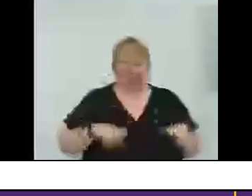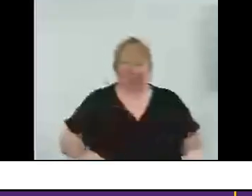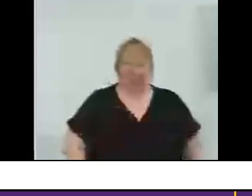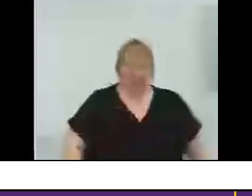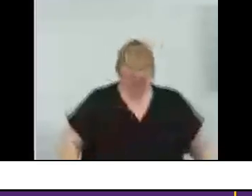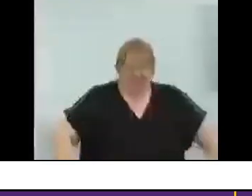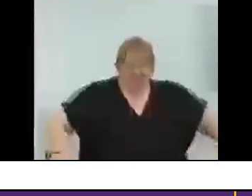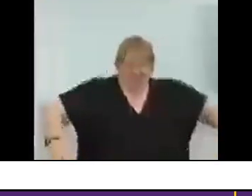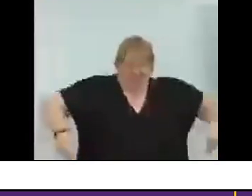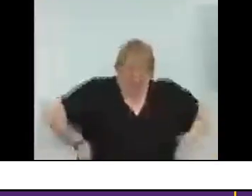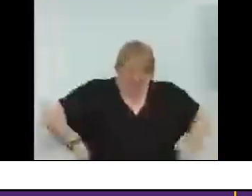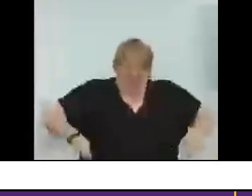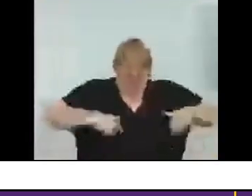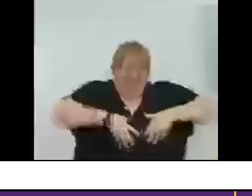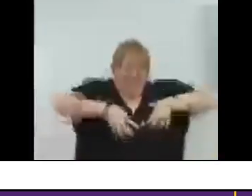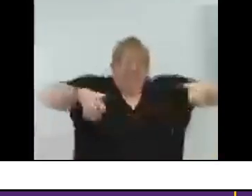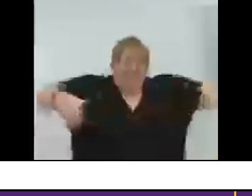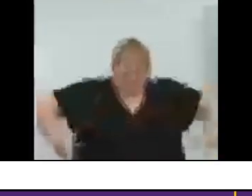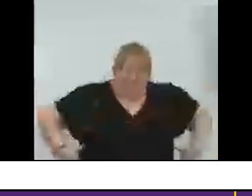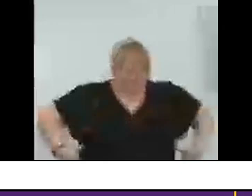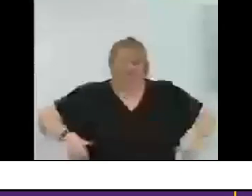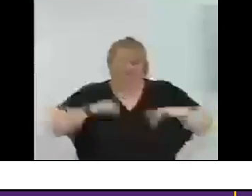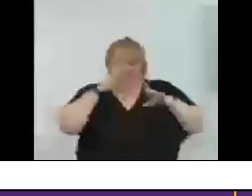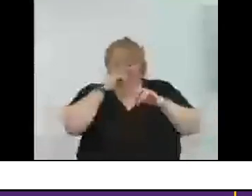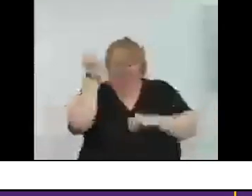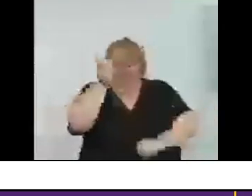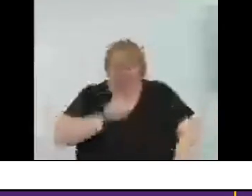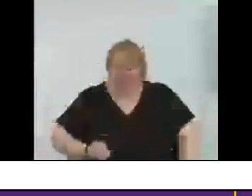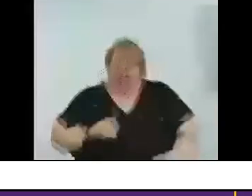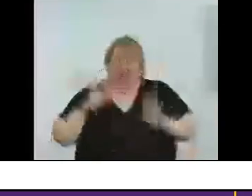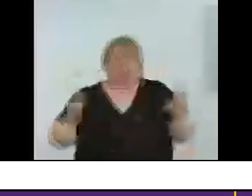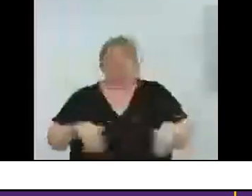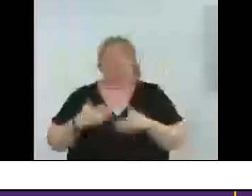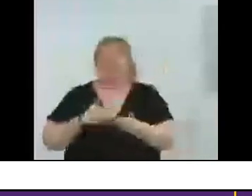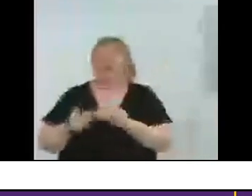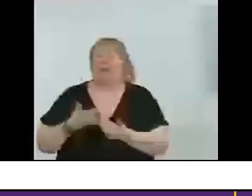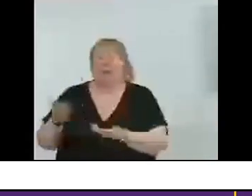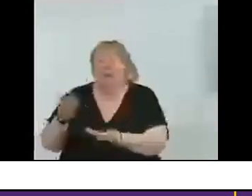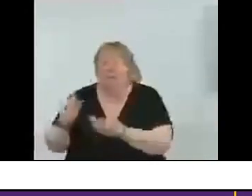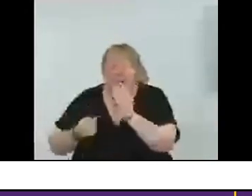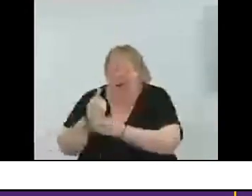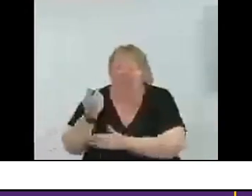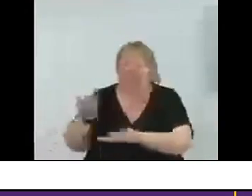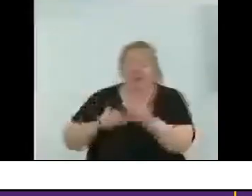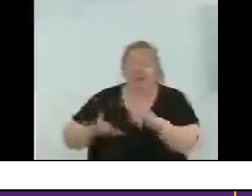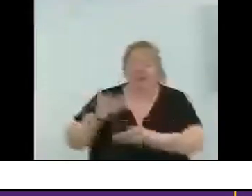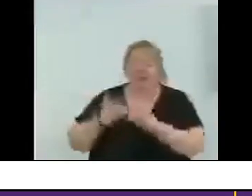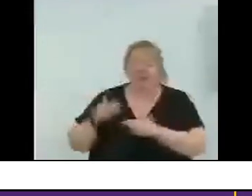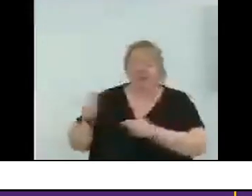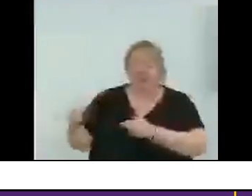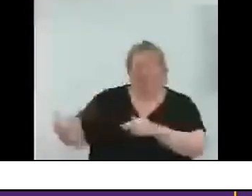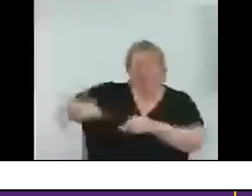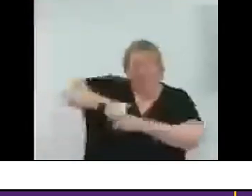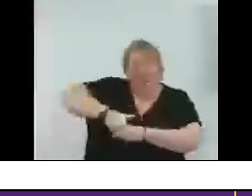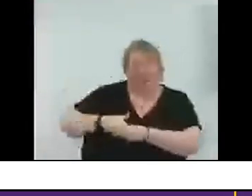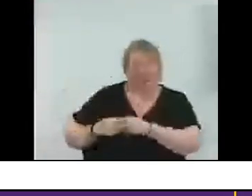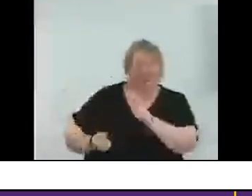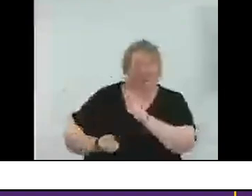So yeah, Charlie or Shani, tell me how did it come about? You know, how instrumental were your roles in in making it happen?